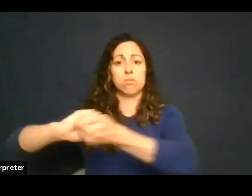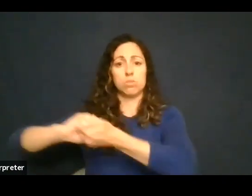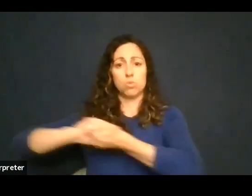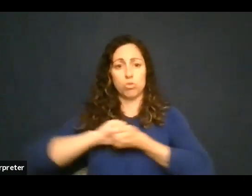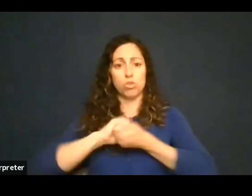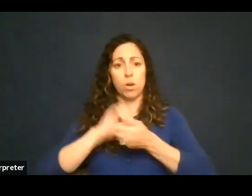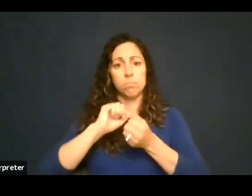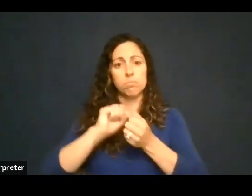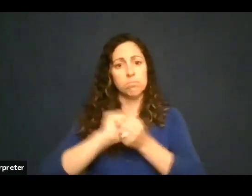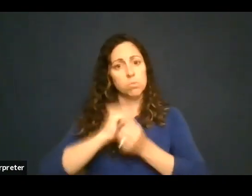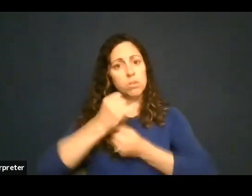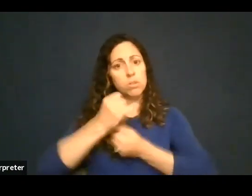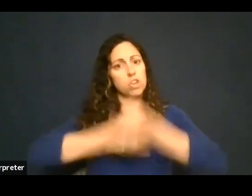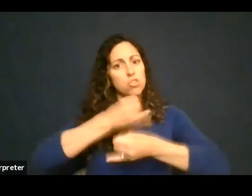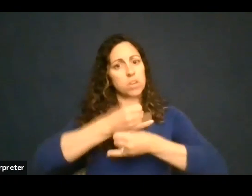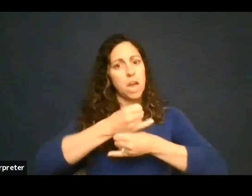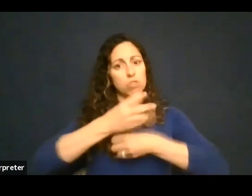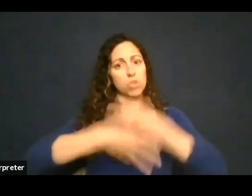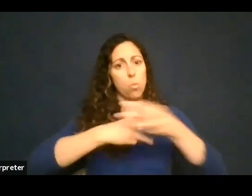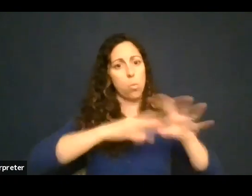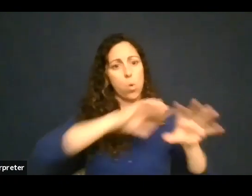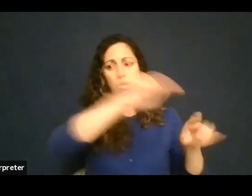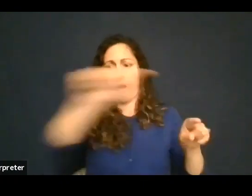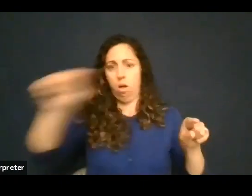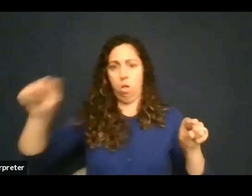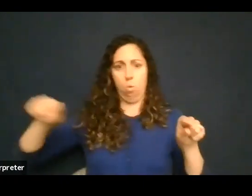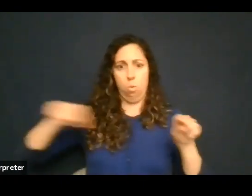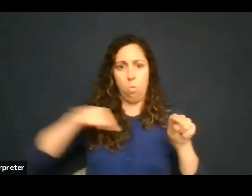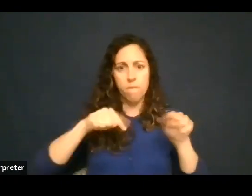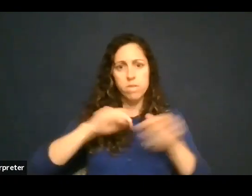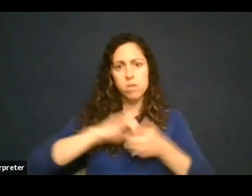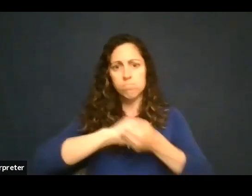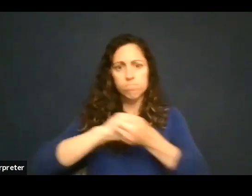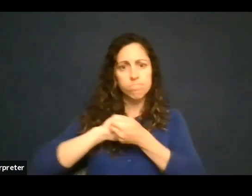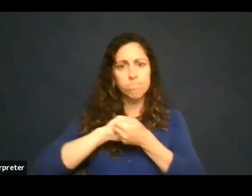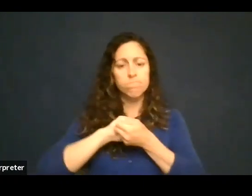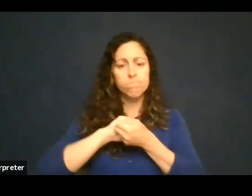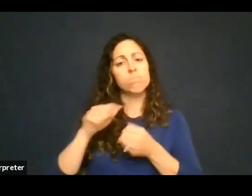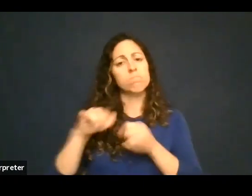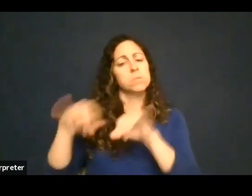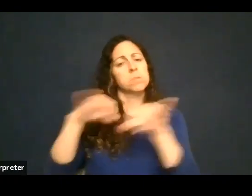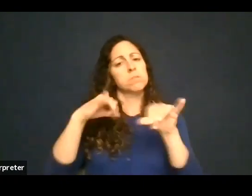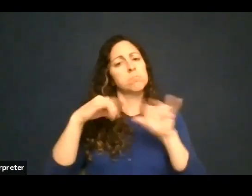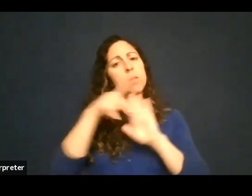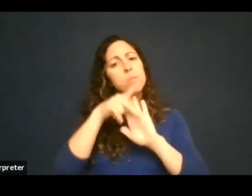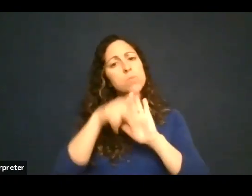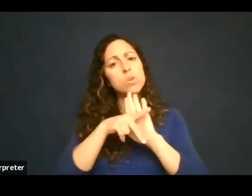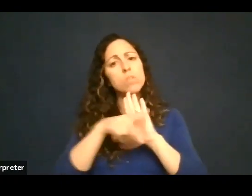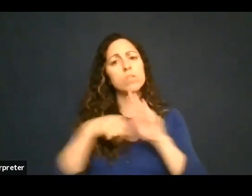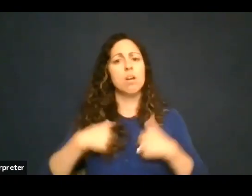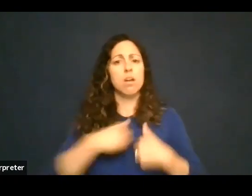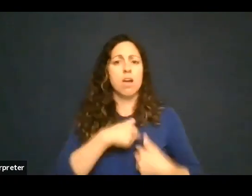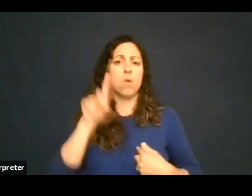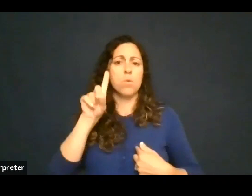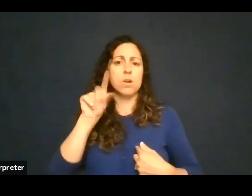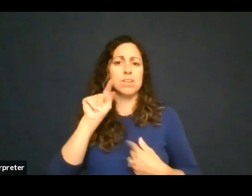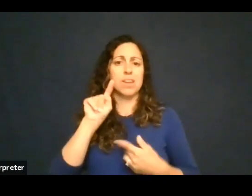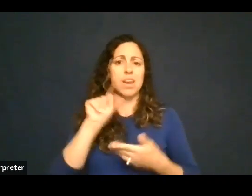around the world who use common protocols and share data amongst each other to carry out natural history studies.